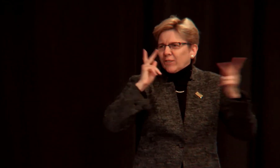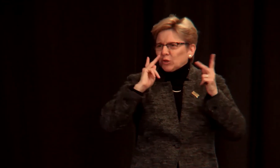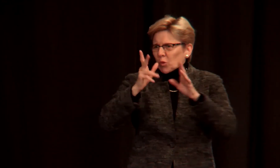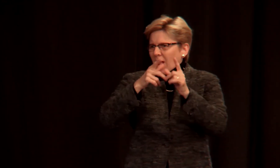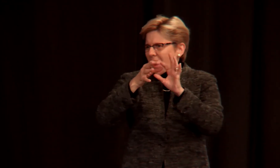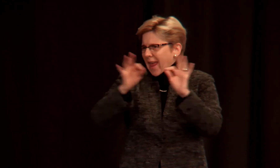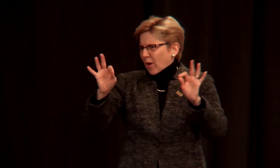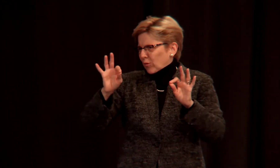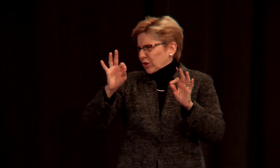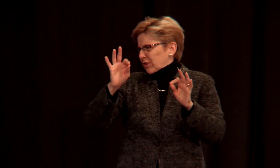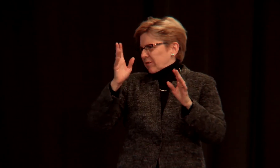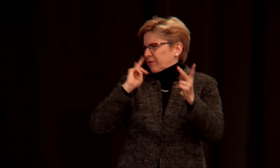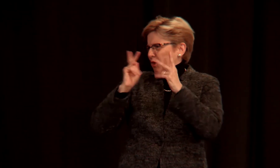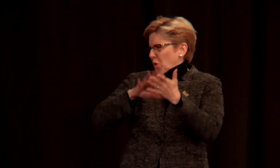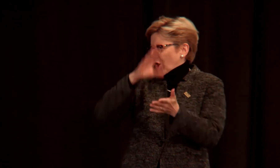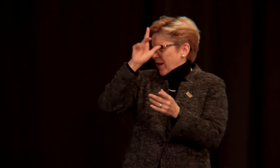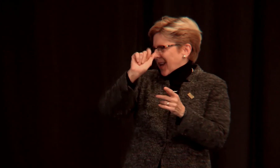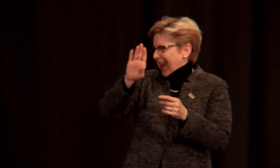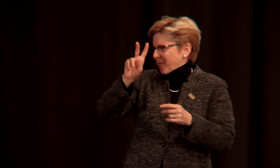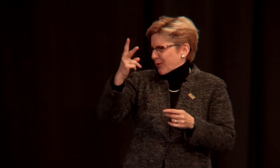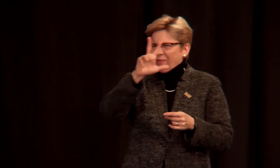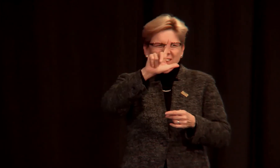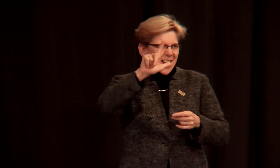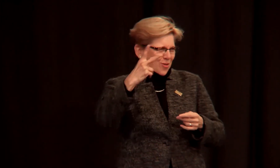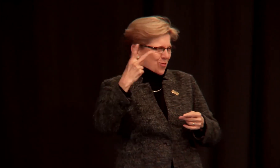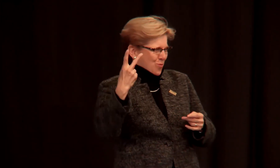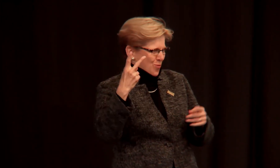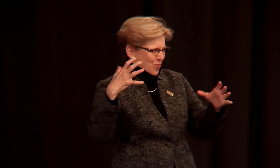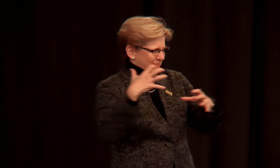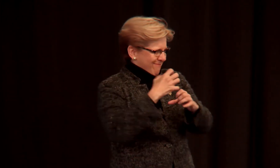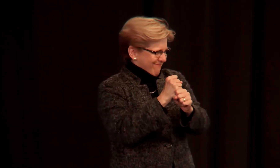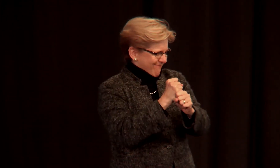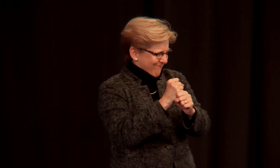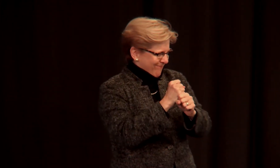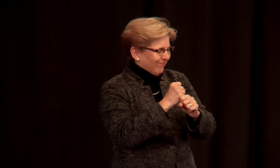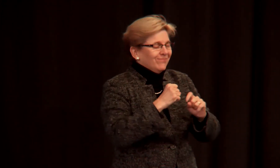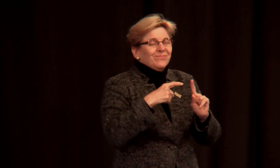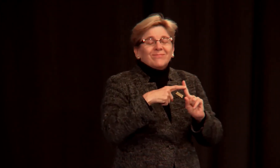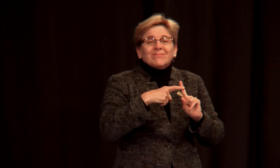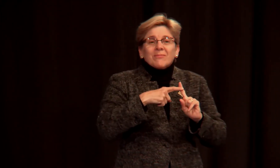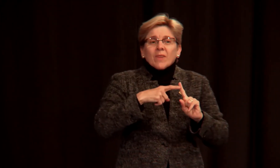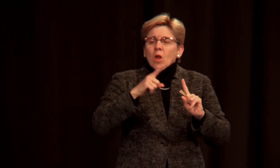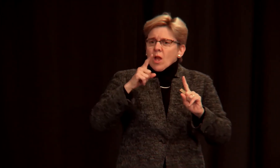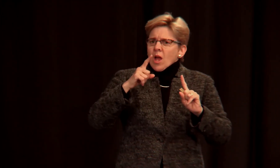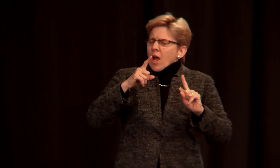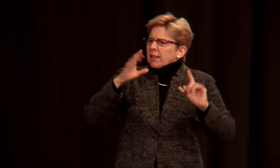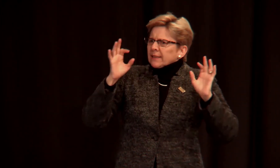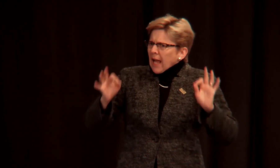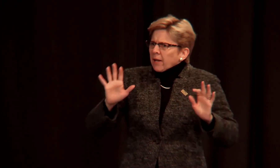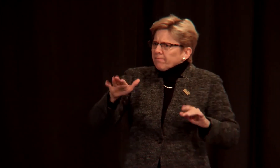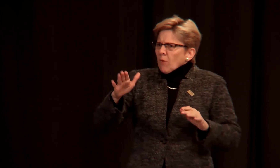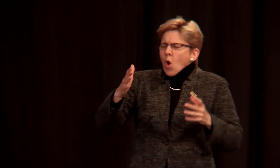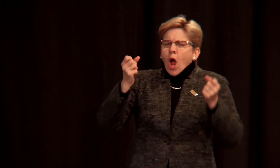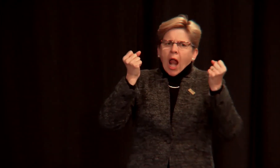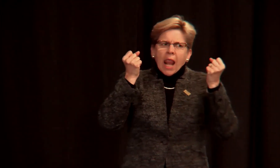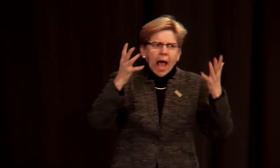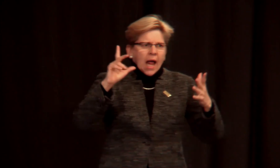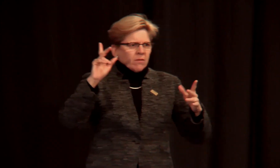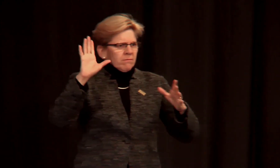in the visual language and visual learning lab VL2 - this is what we call it.